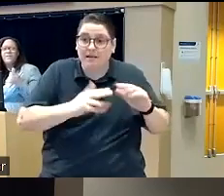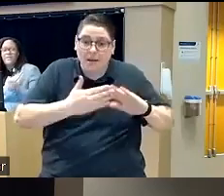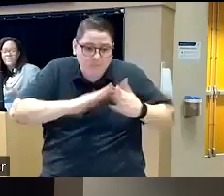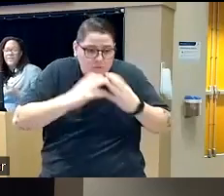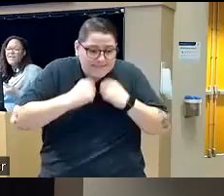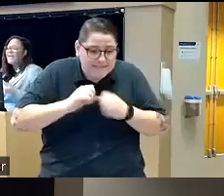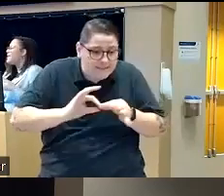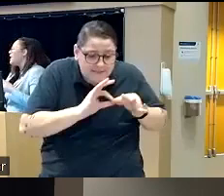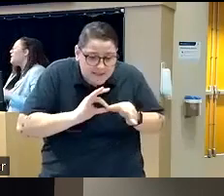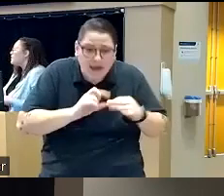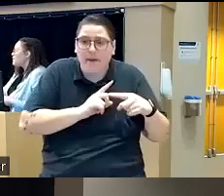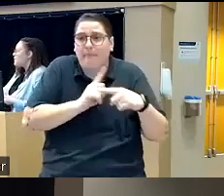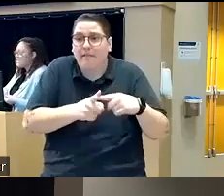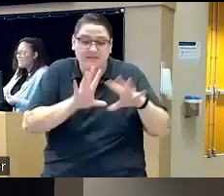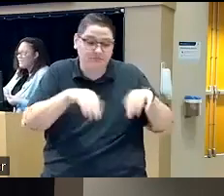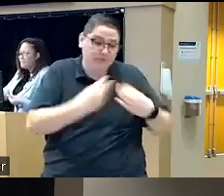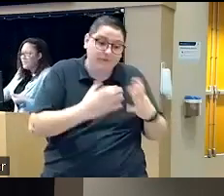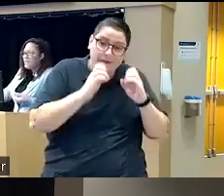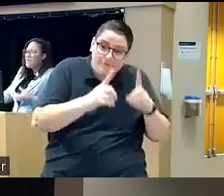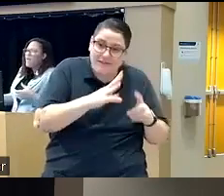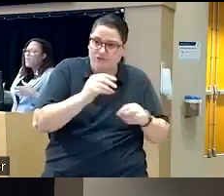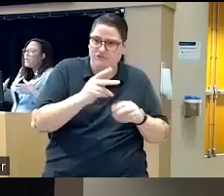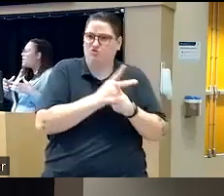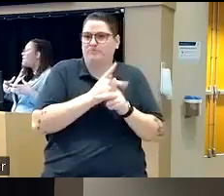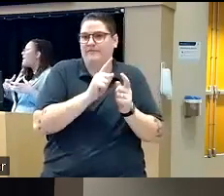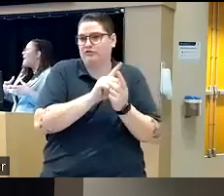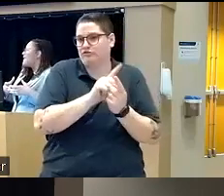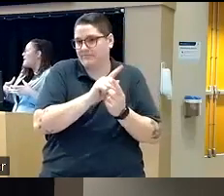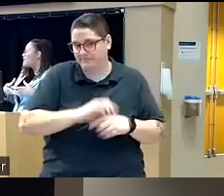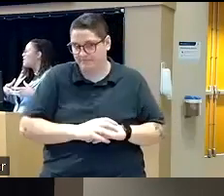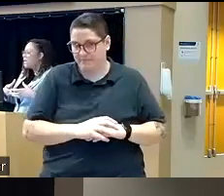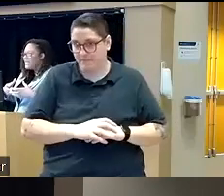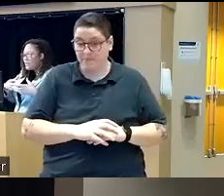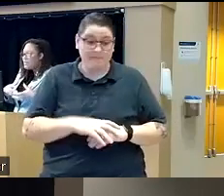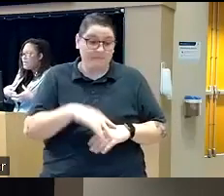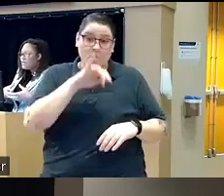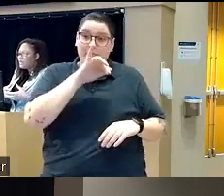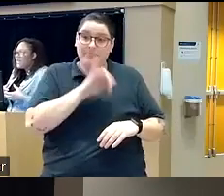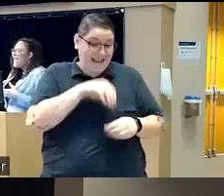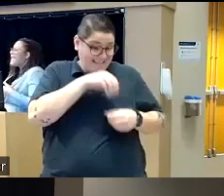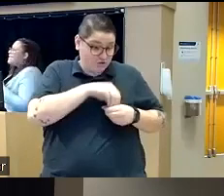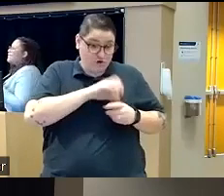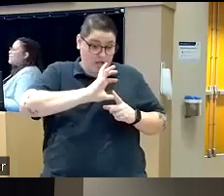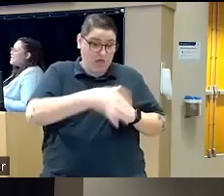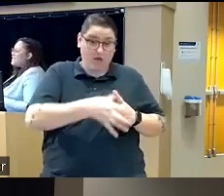a supervision and education perspective we want to take that inter internal culture and Infuse